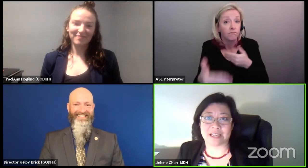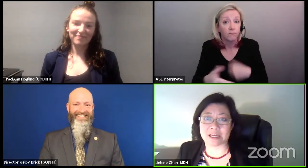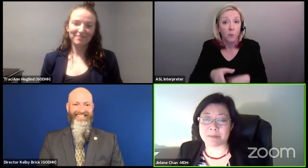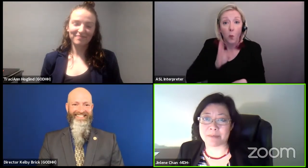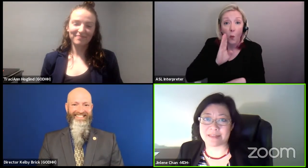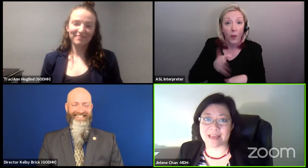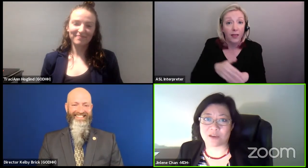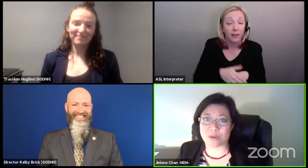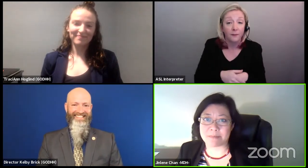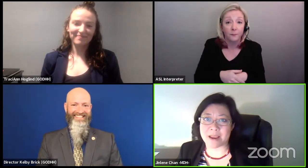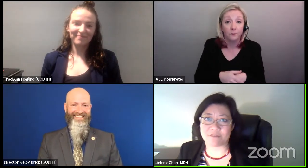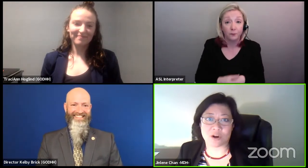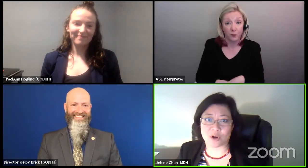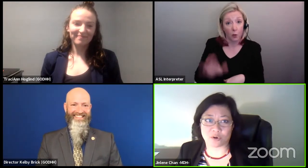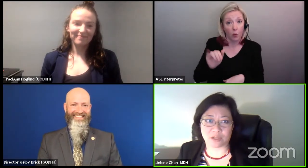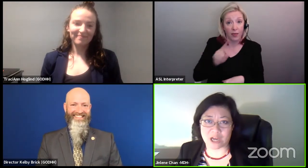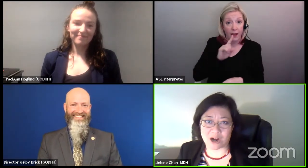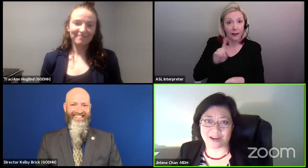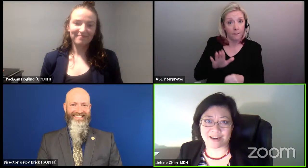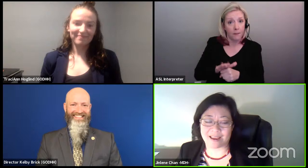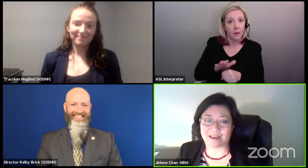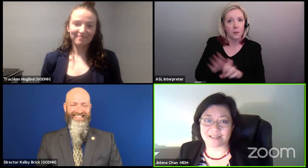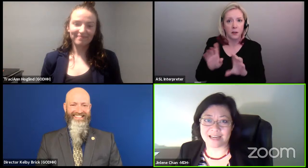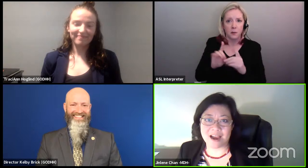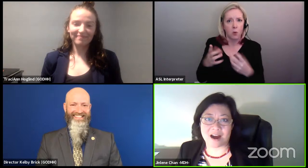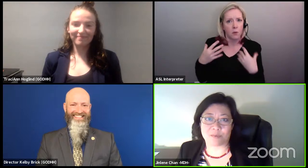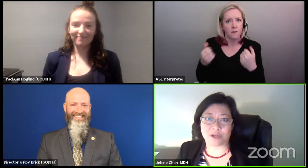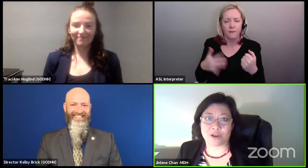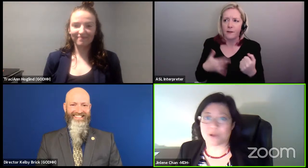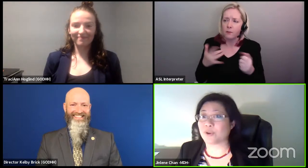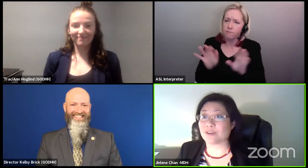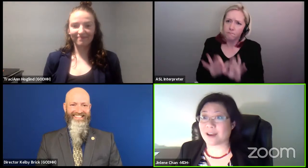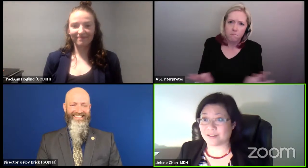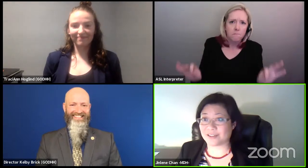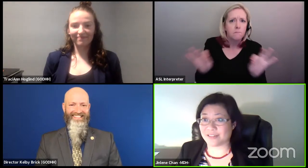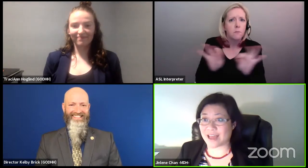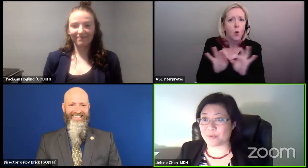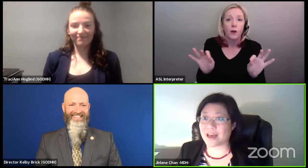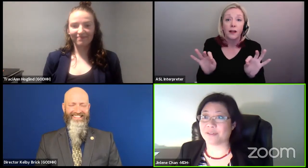a commitment that we made very early on. And we know that we could not have done that without